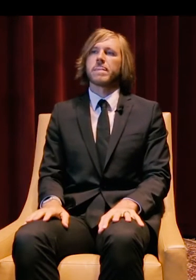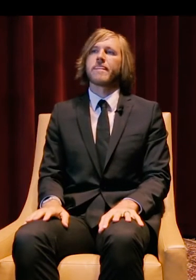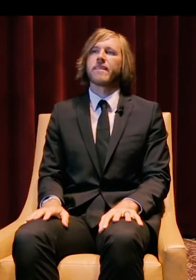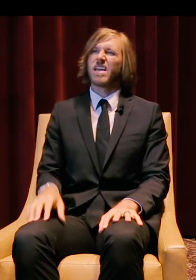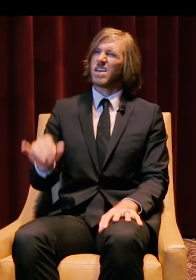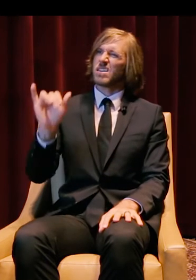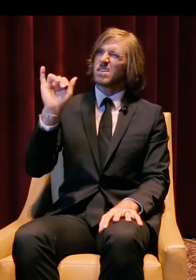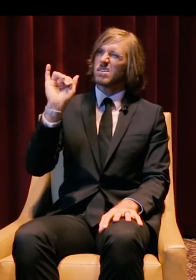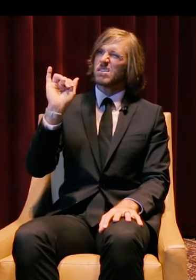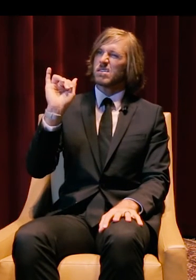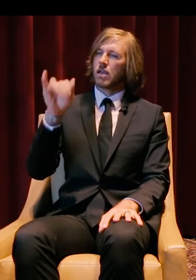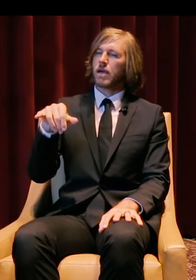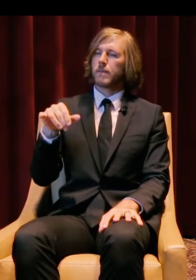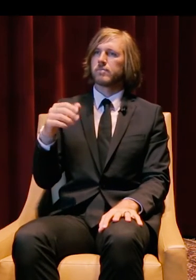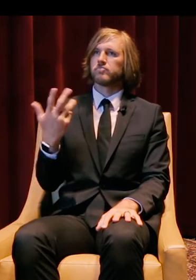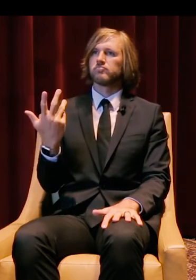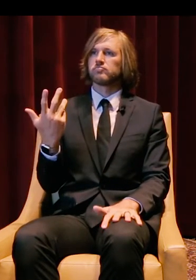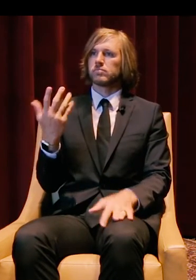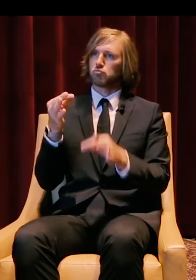so that's important for the marketing.